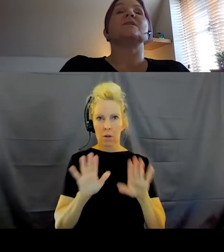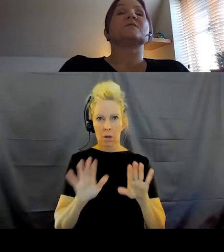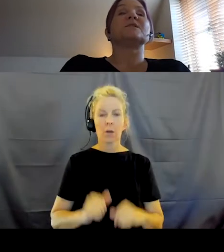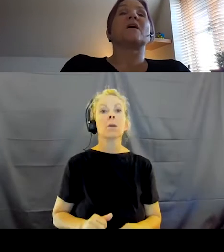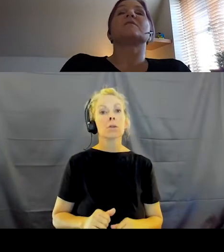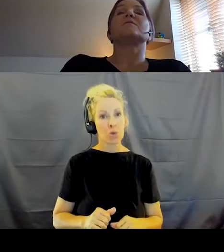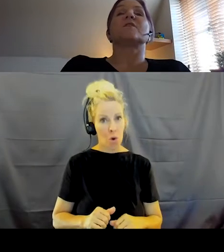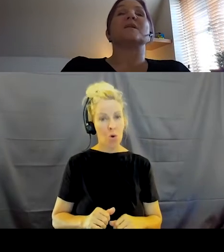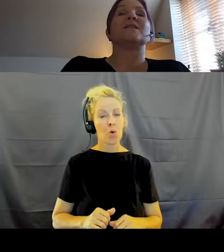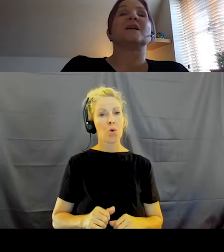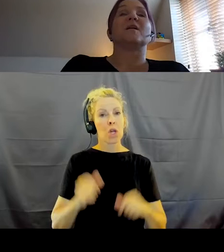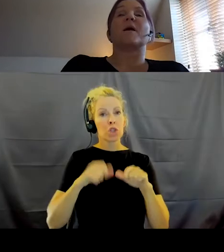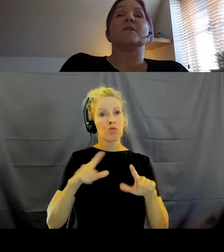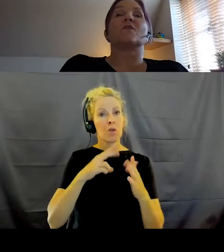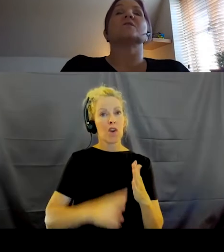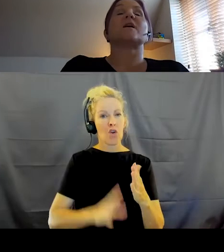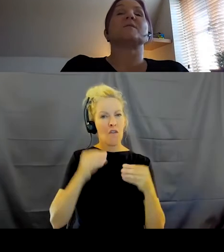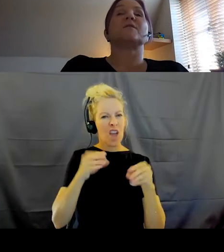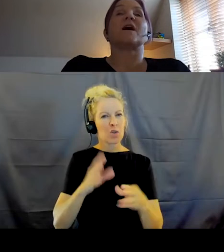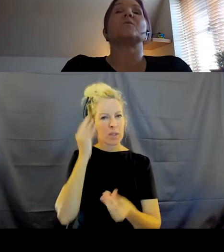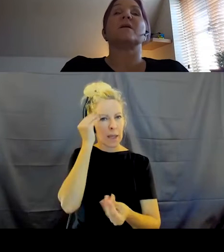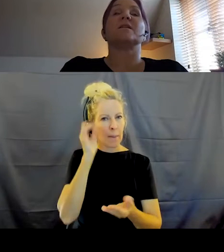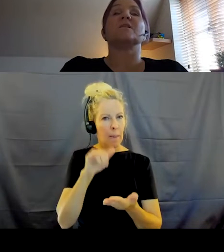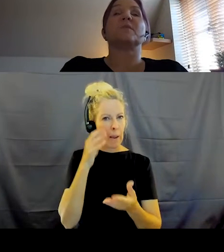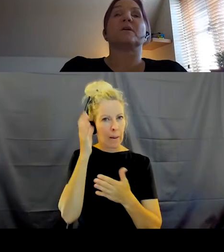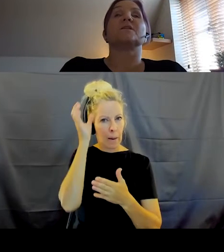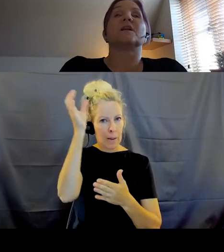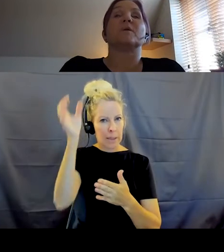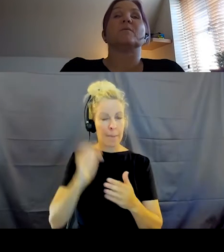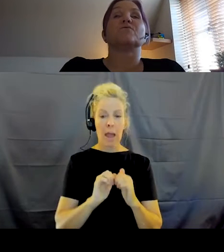vendors have been thinking about this concept of how do we make the experience a little bit